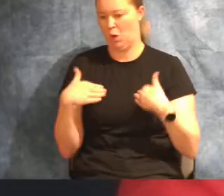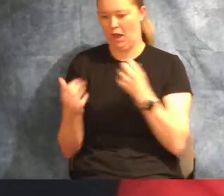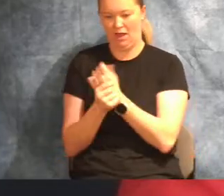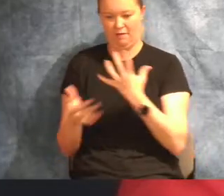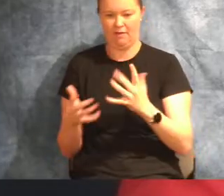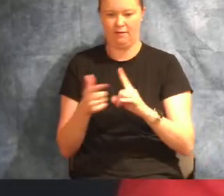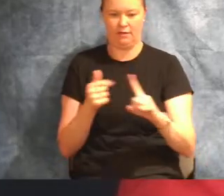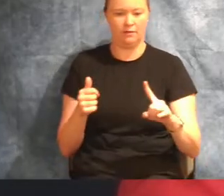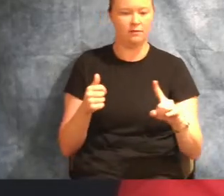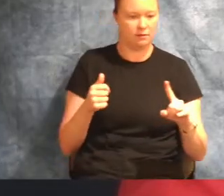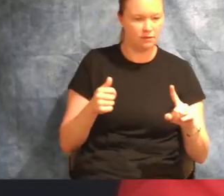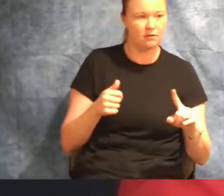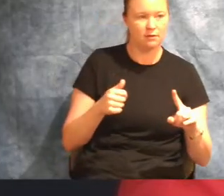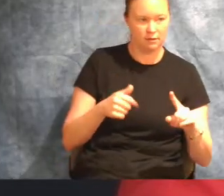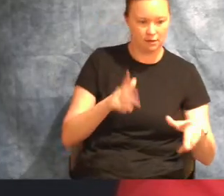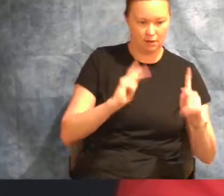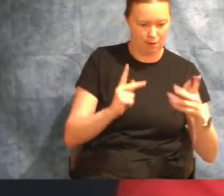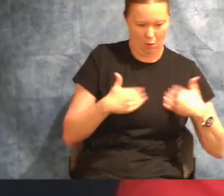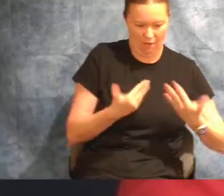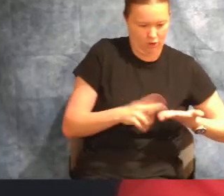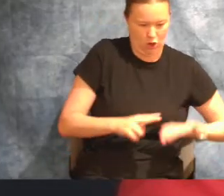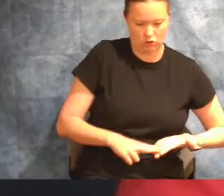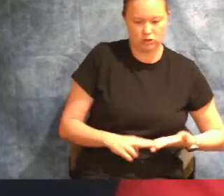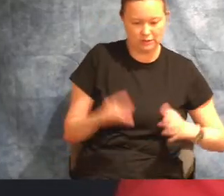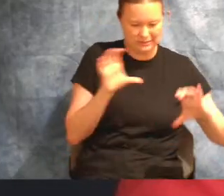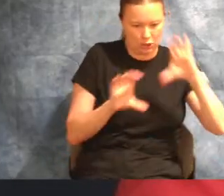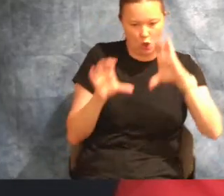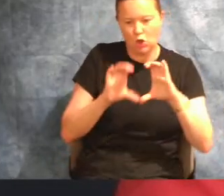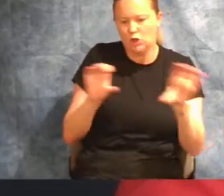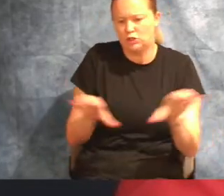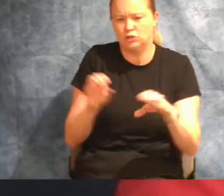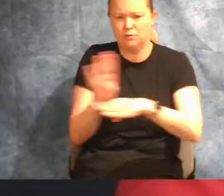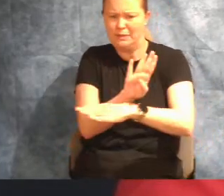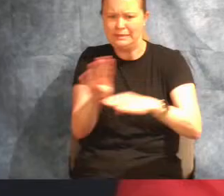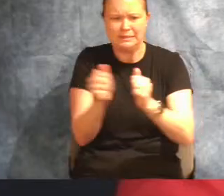a deal room, people who have contracts looking to do business with people. You have a chance to go